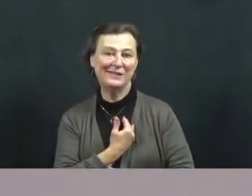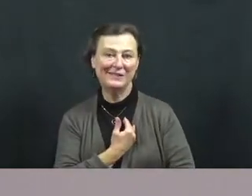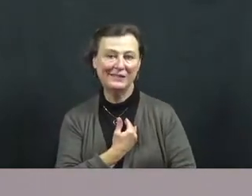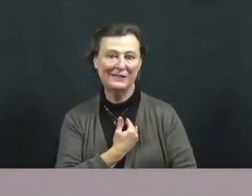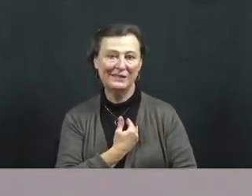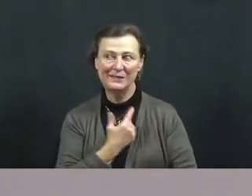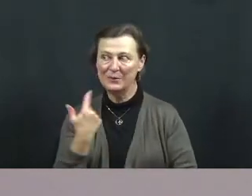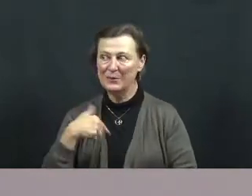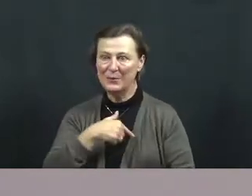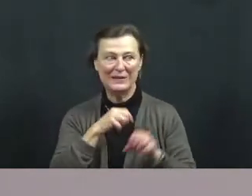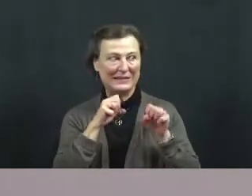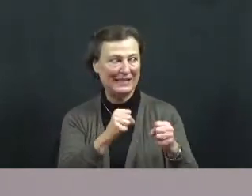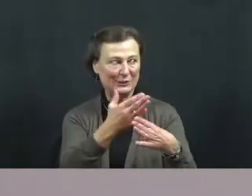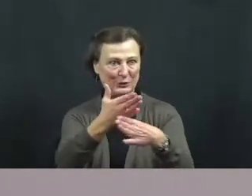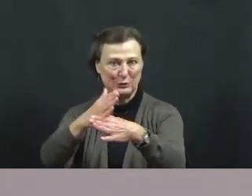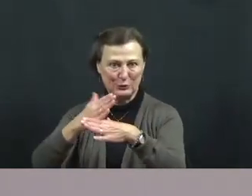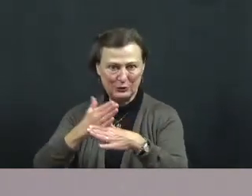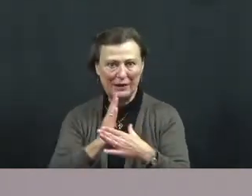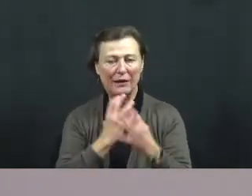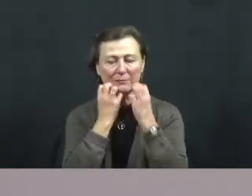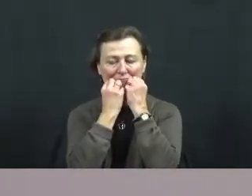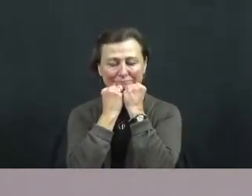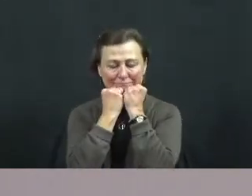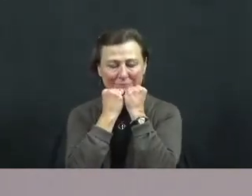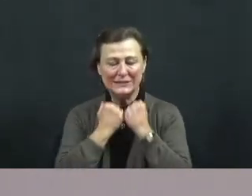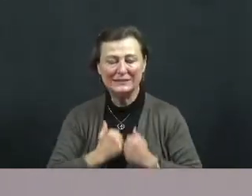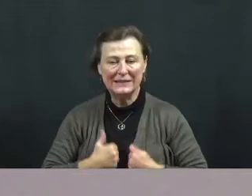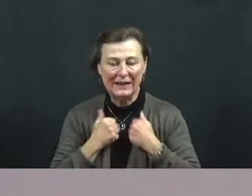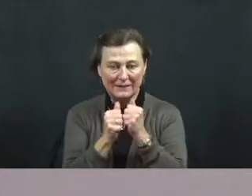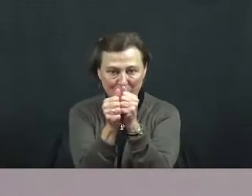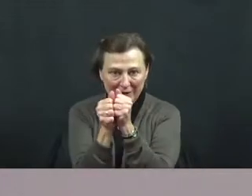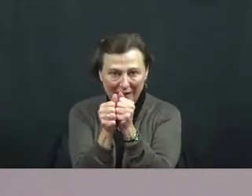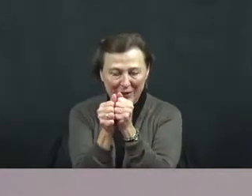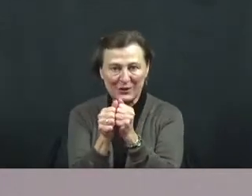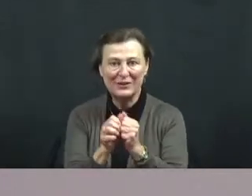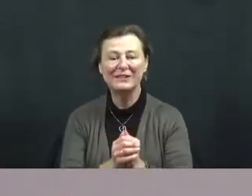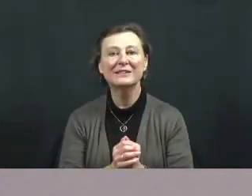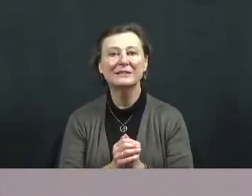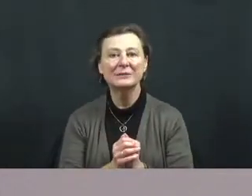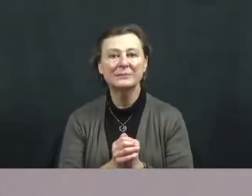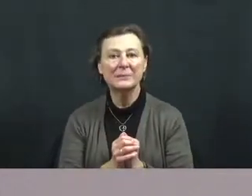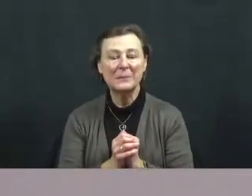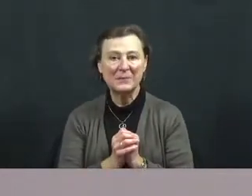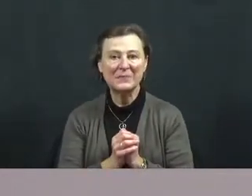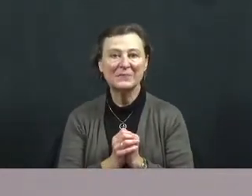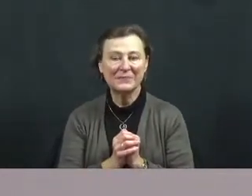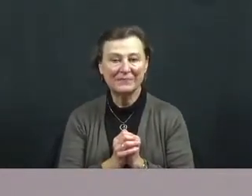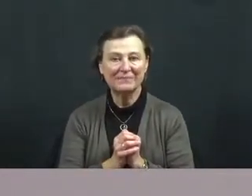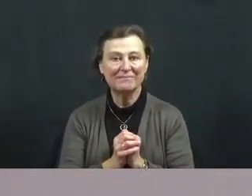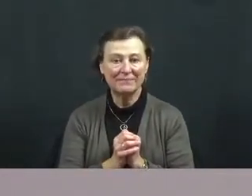we can share our precious lives together.